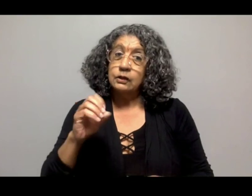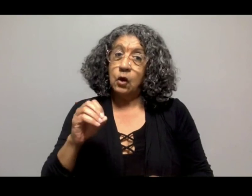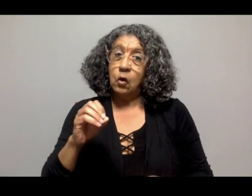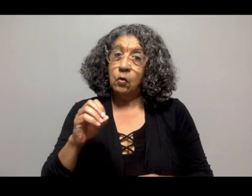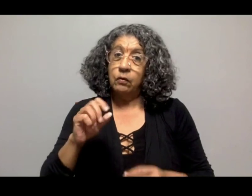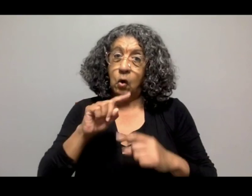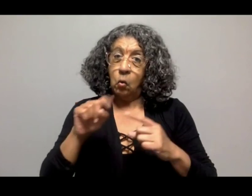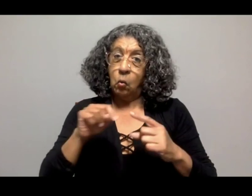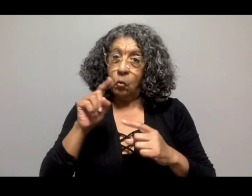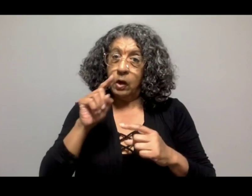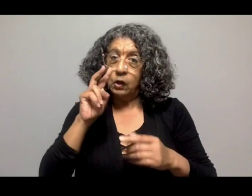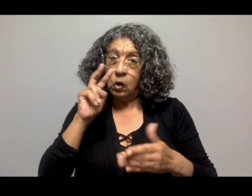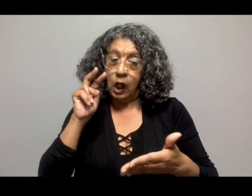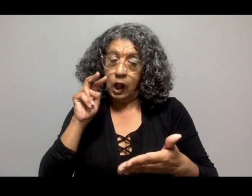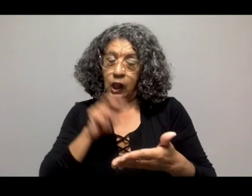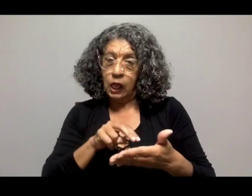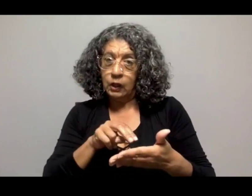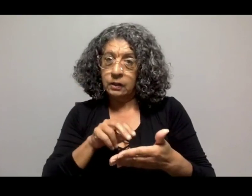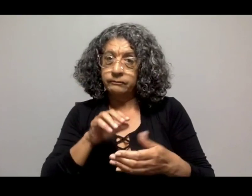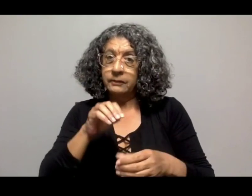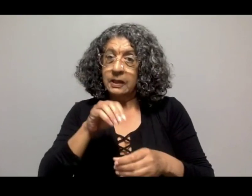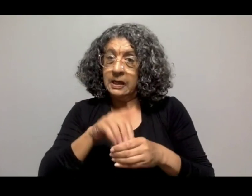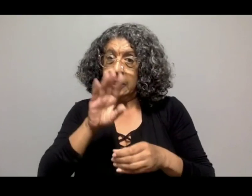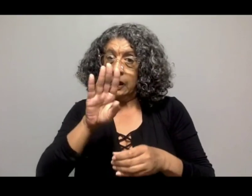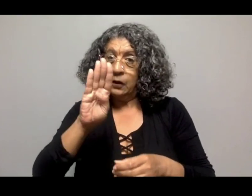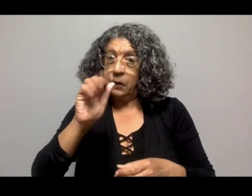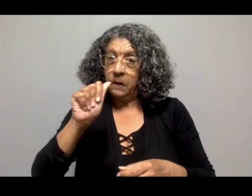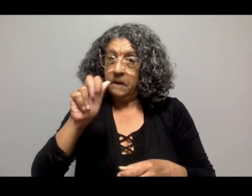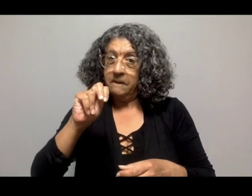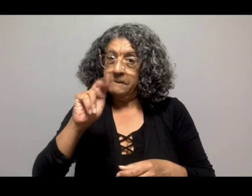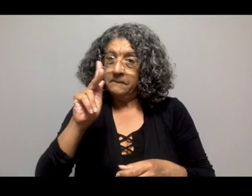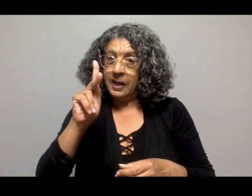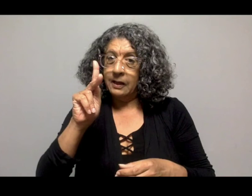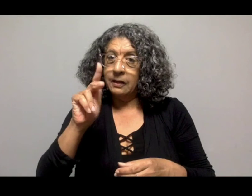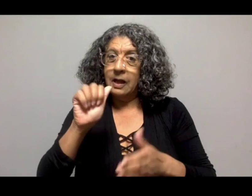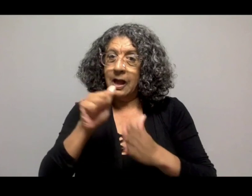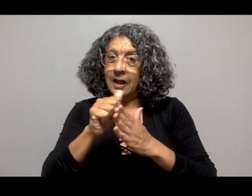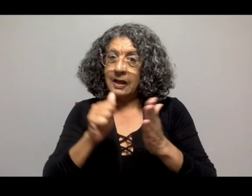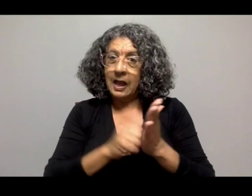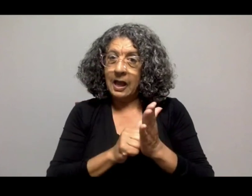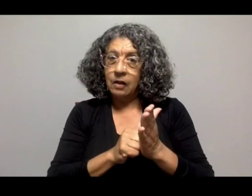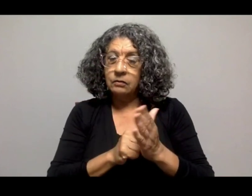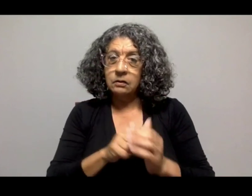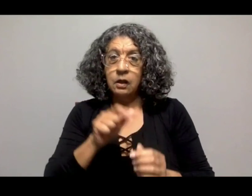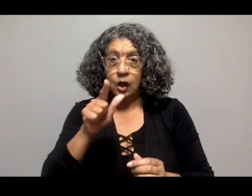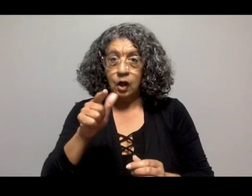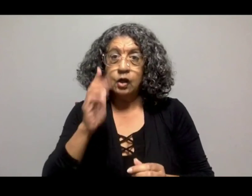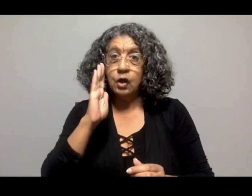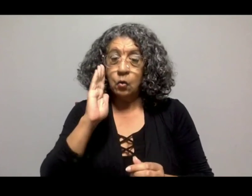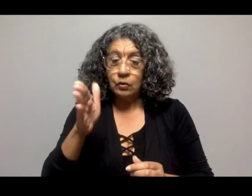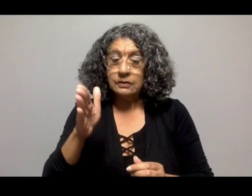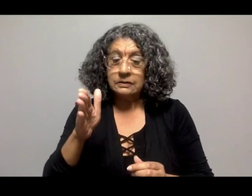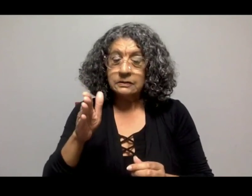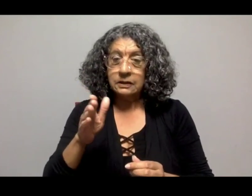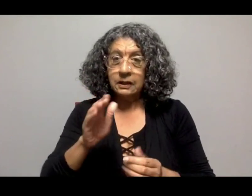So when you look in your bank account